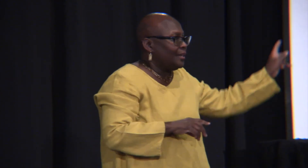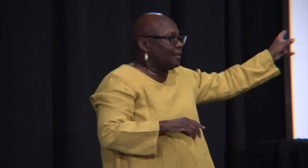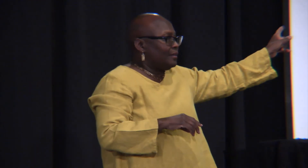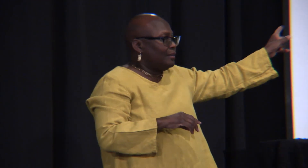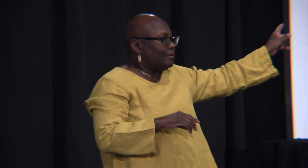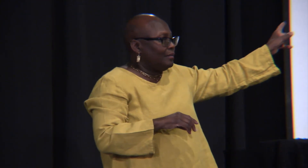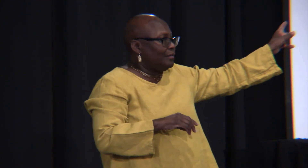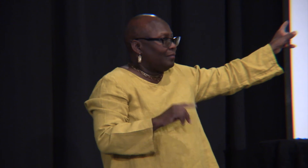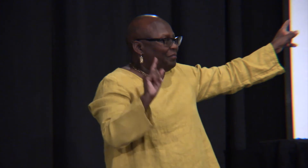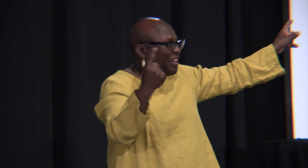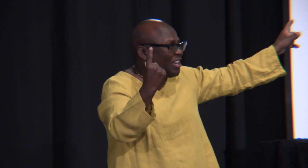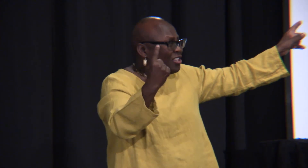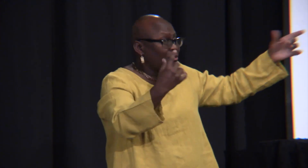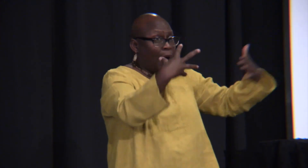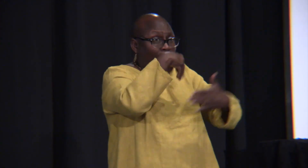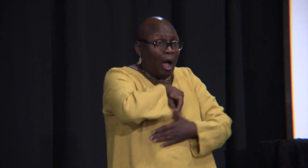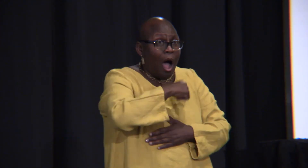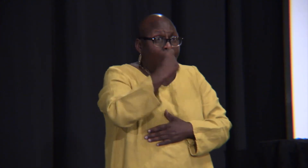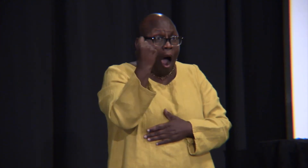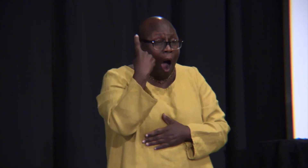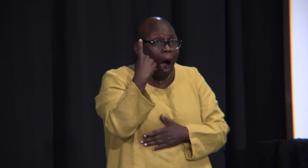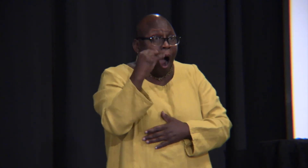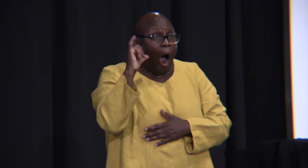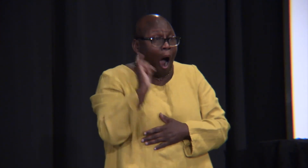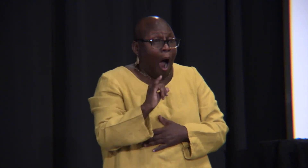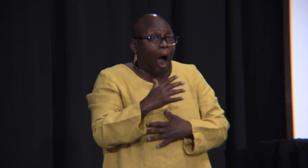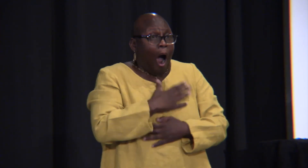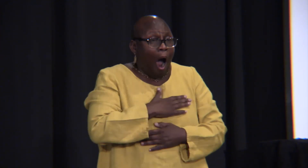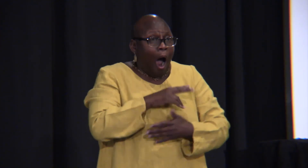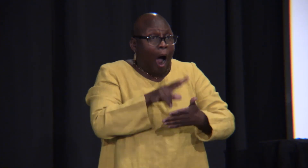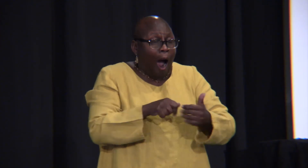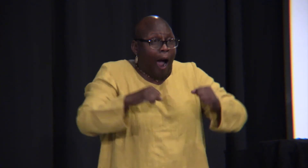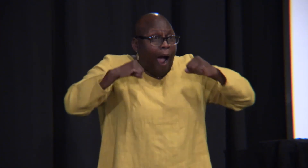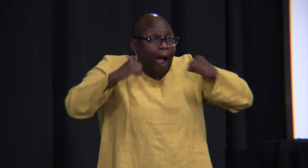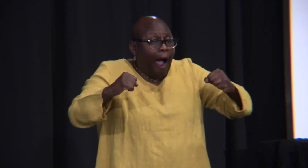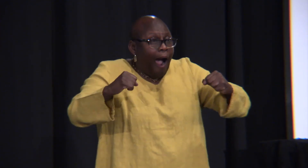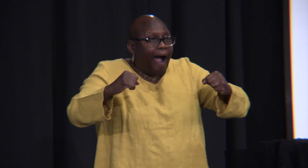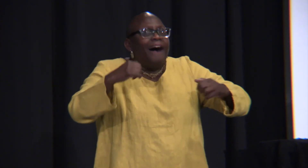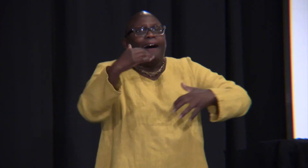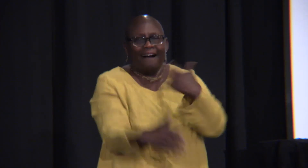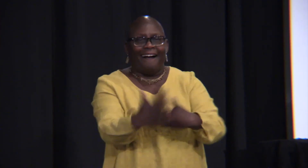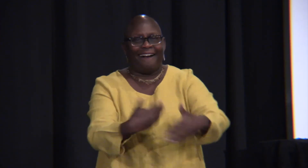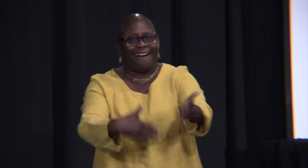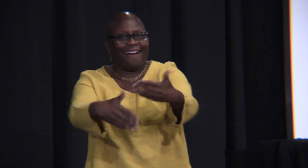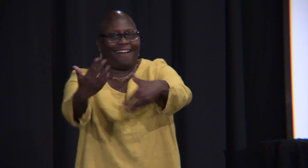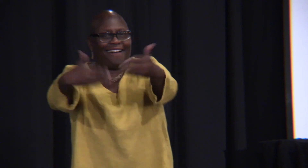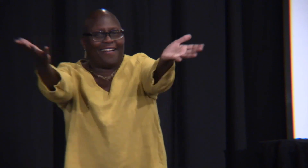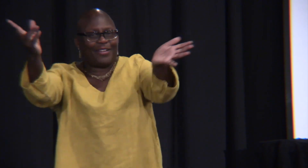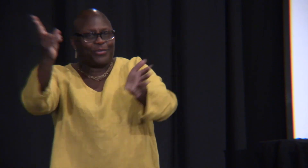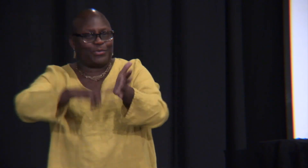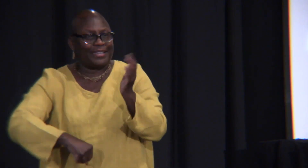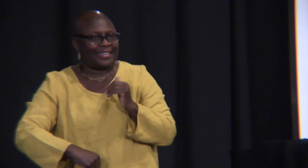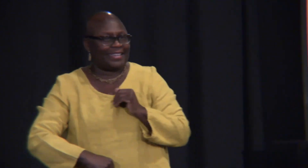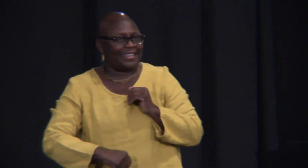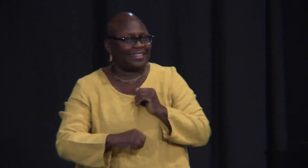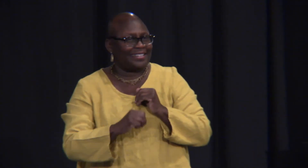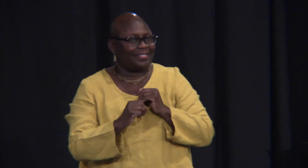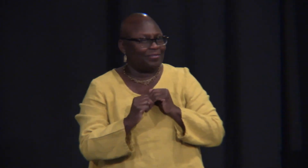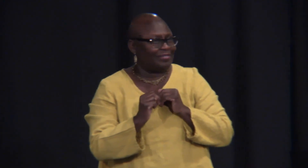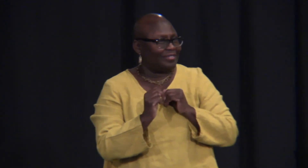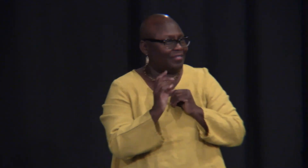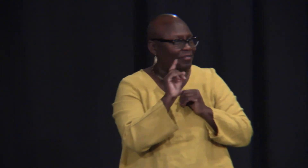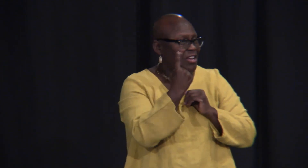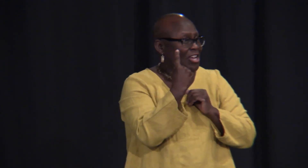then the tree. For a signer, the tree has to come first just like you did in your drawing.